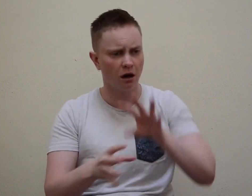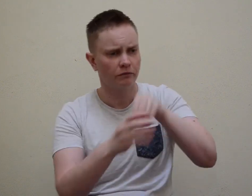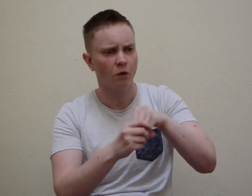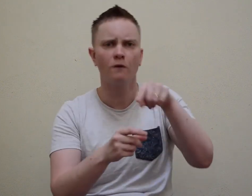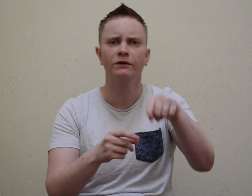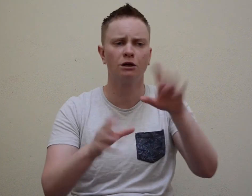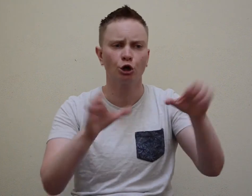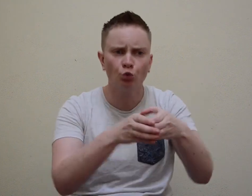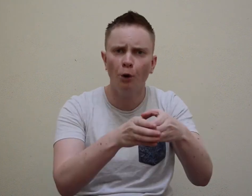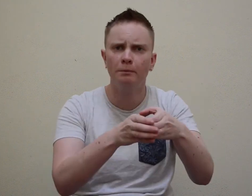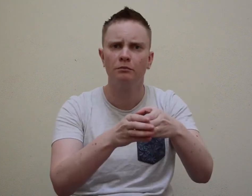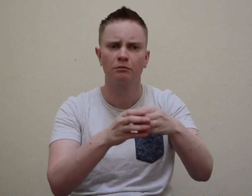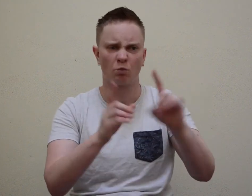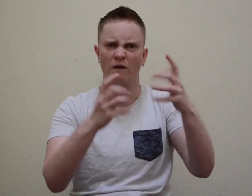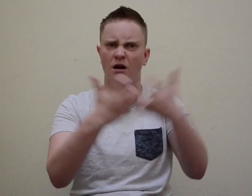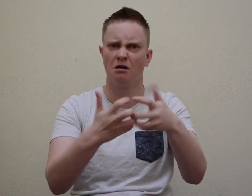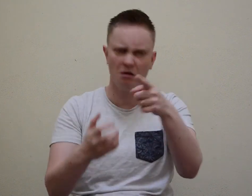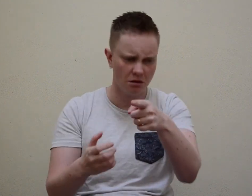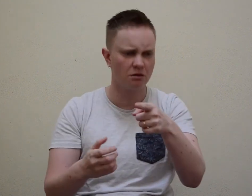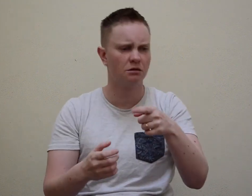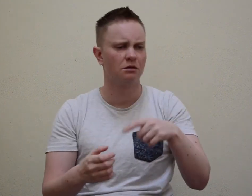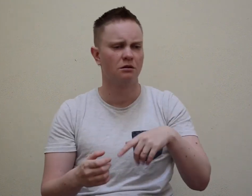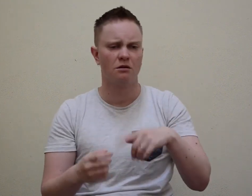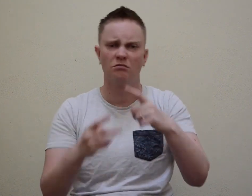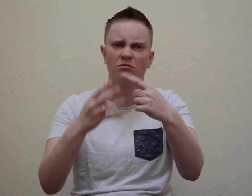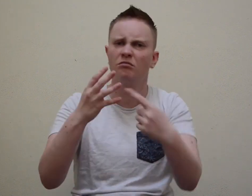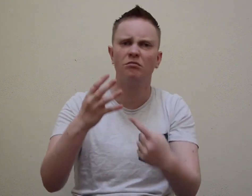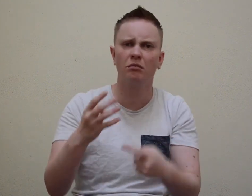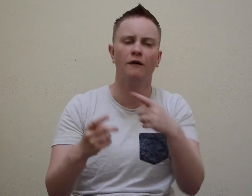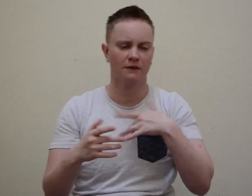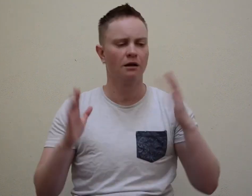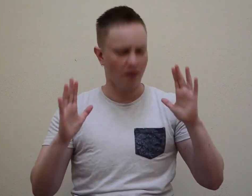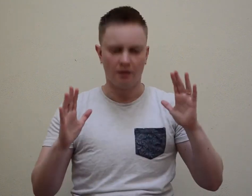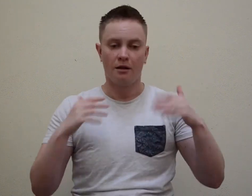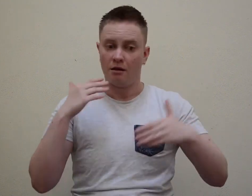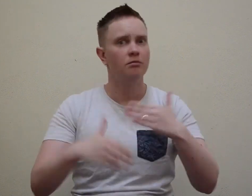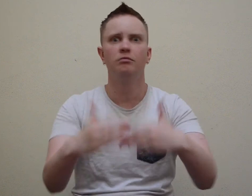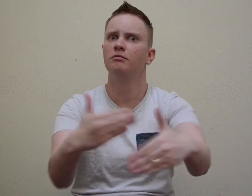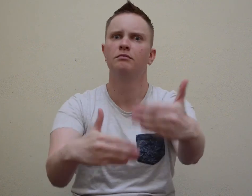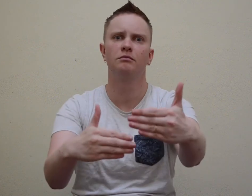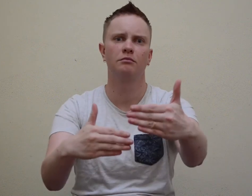or you can be involved in some forums, some groups, whatever suits you, so you can feel comfortable